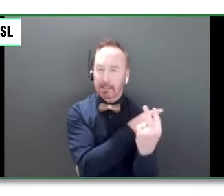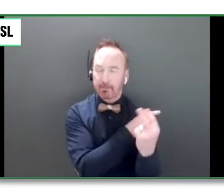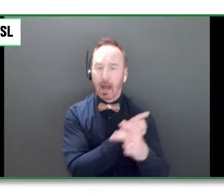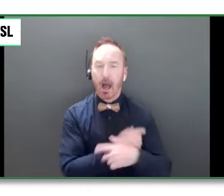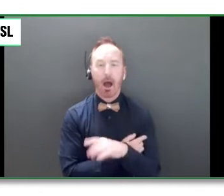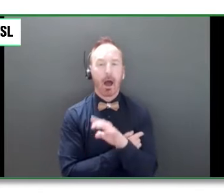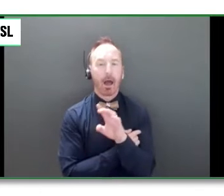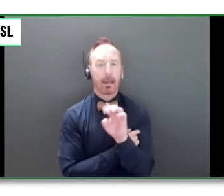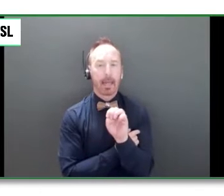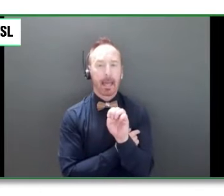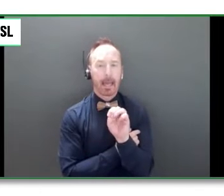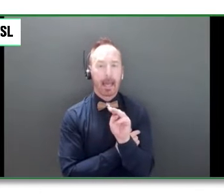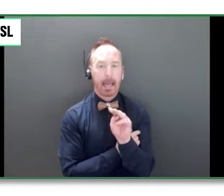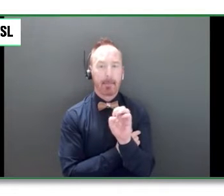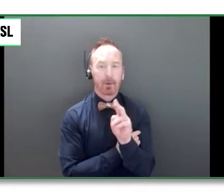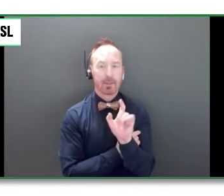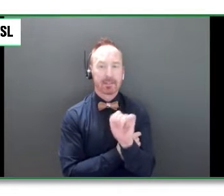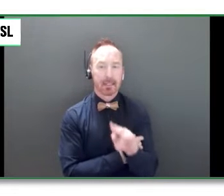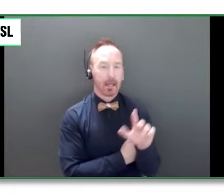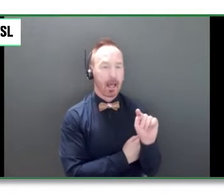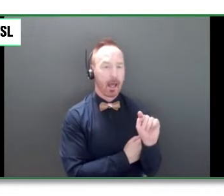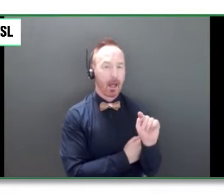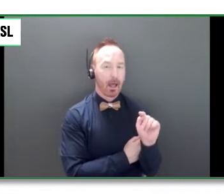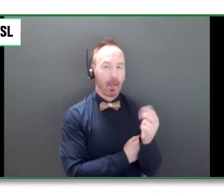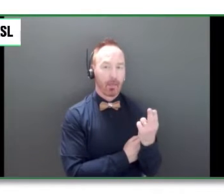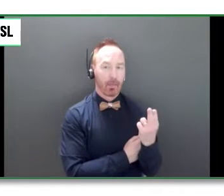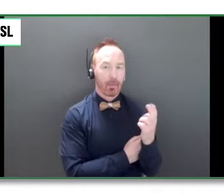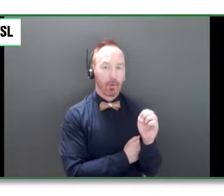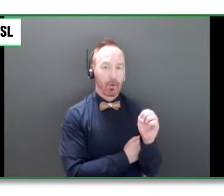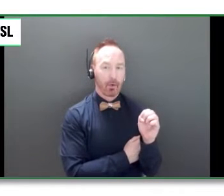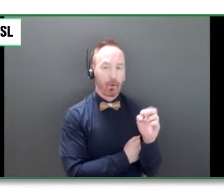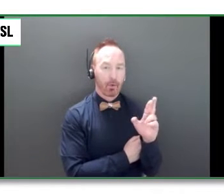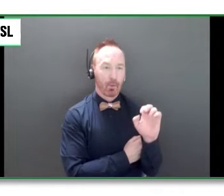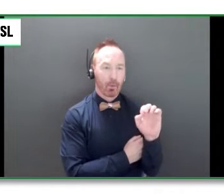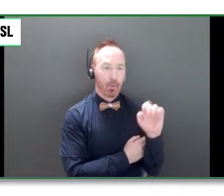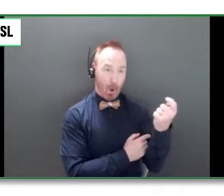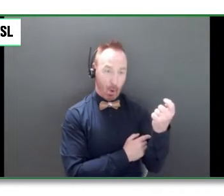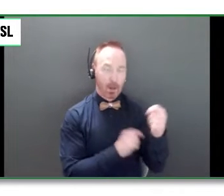Um and her kind of dialogue that she's opening up with him and uh